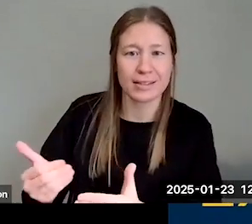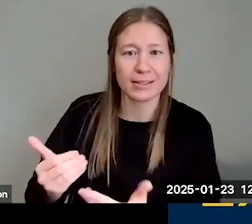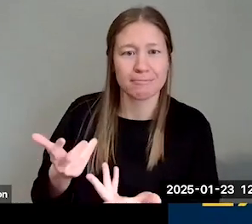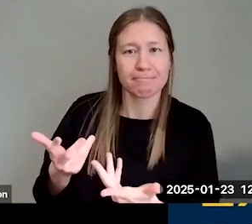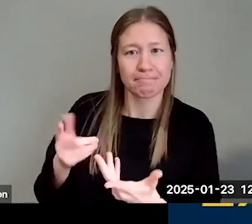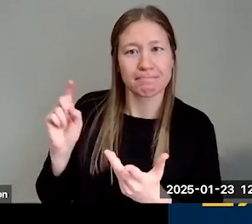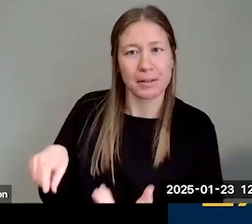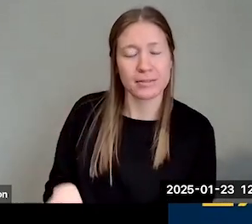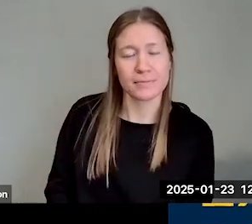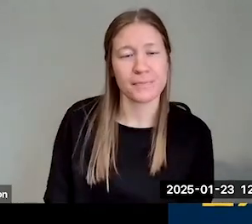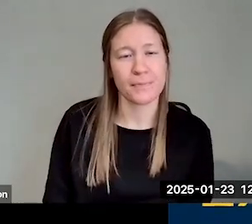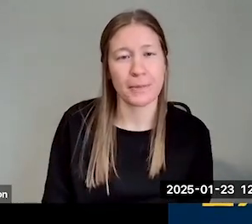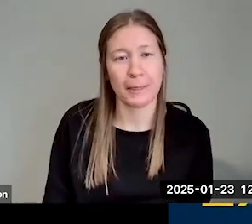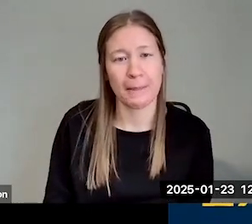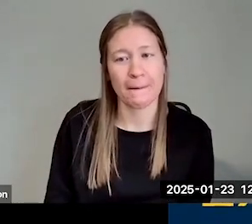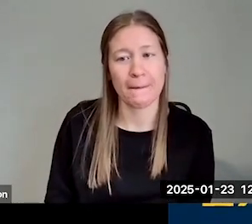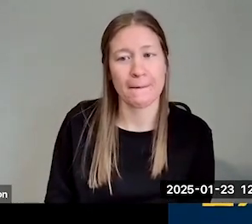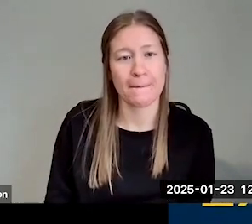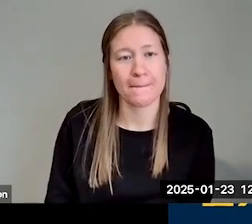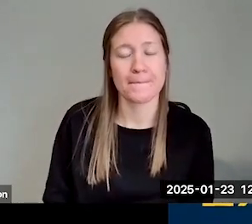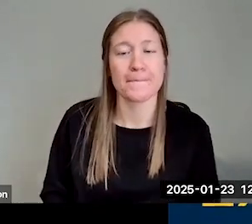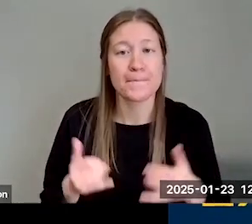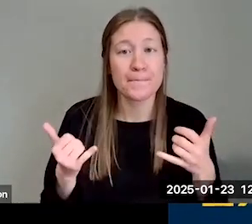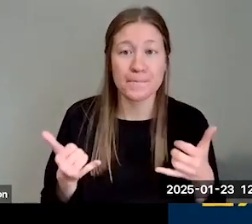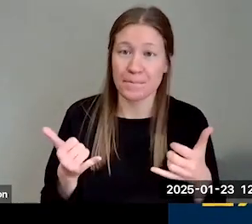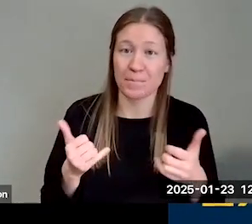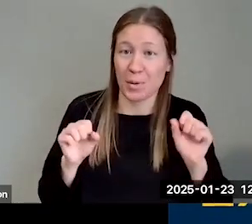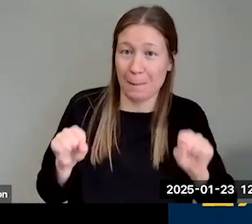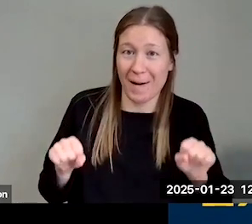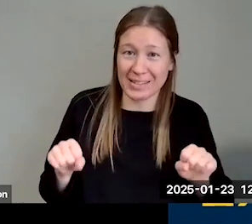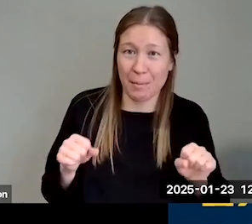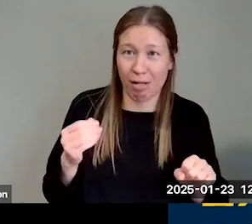So these are some possible disclosures of employees,